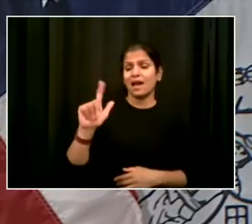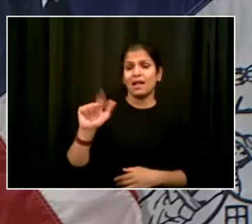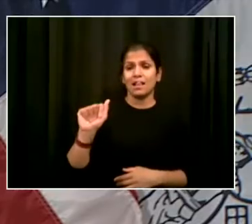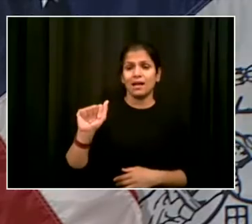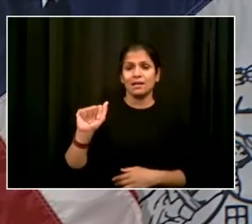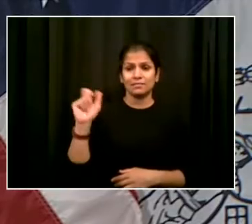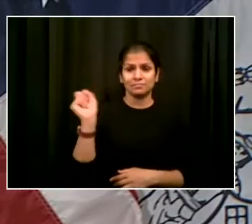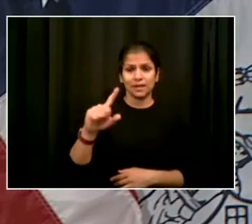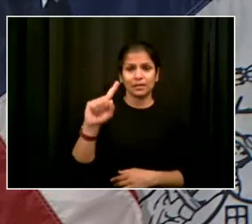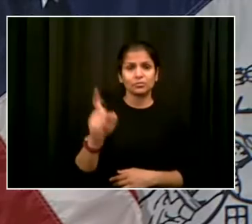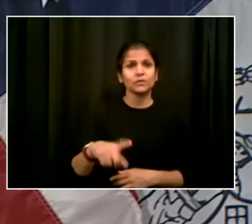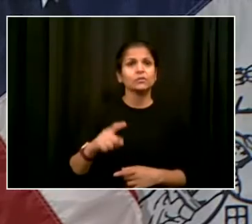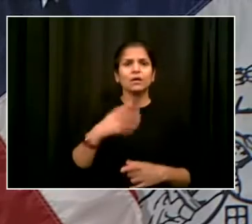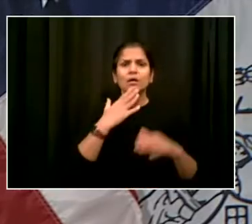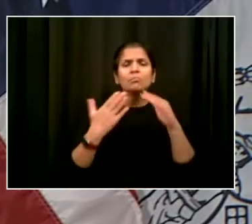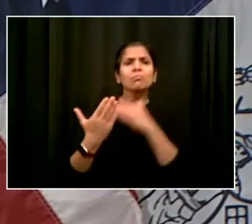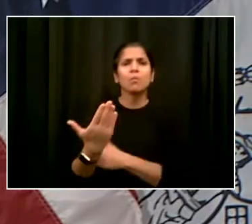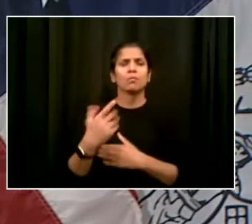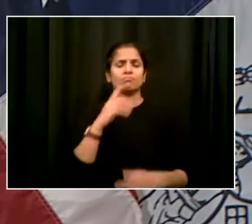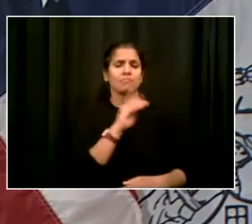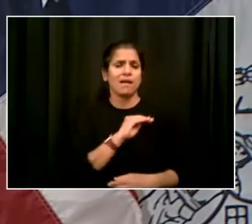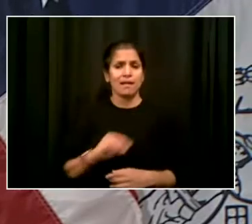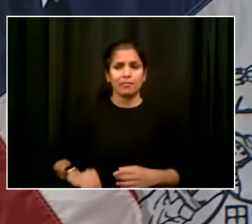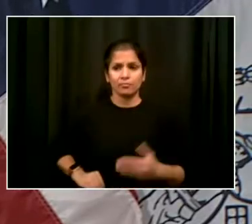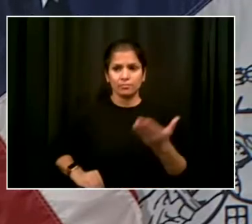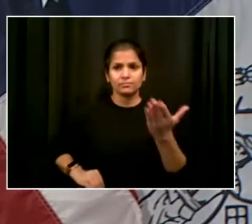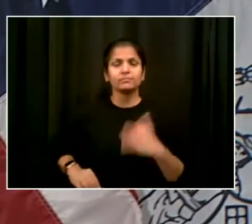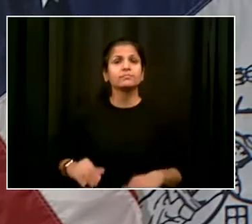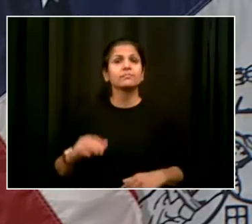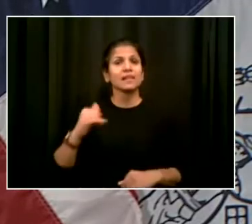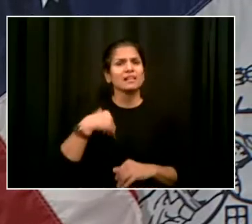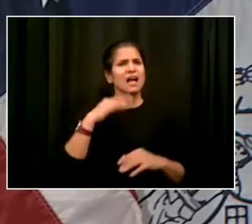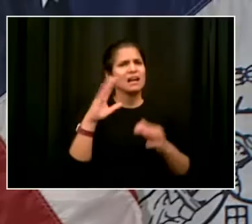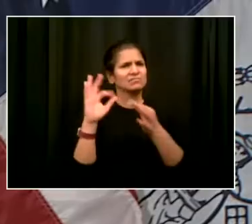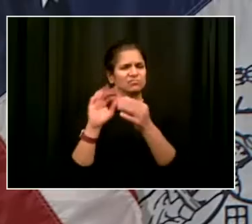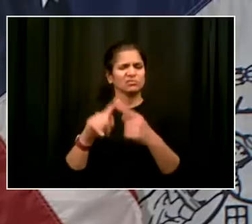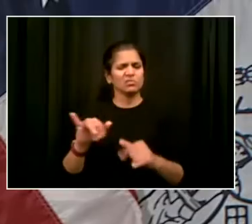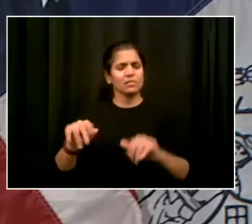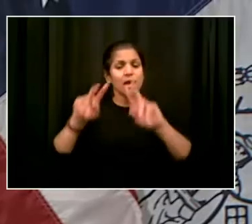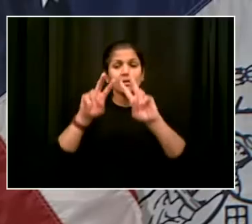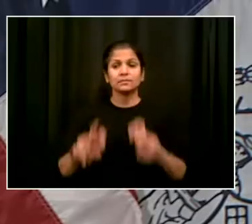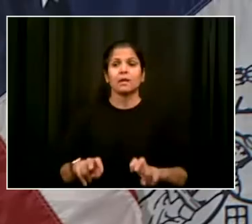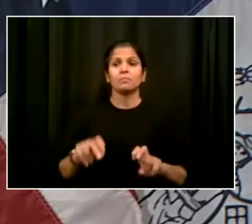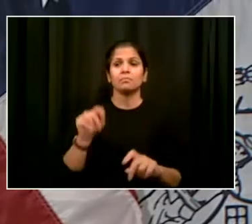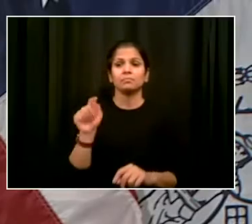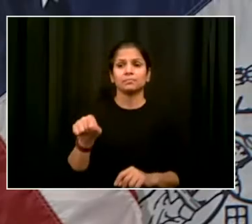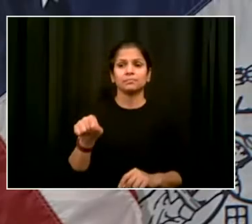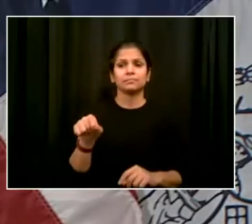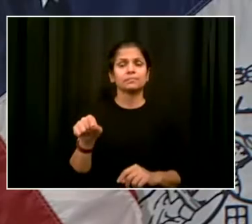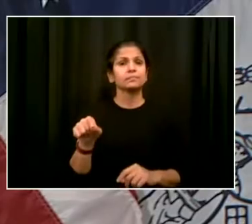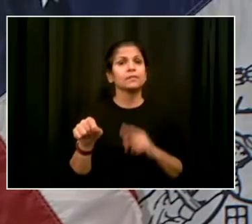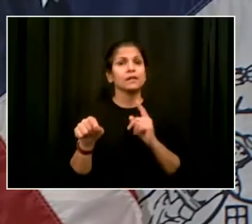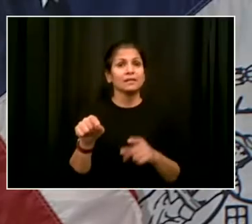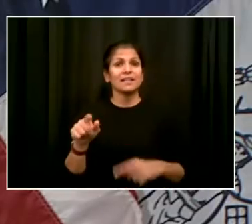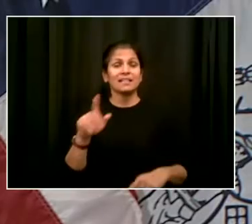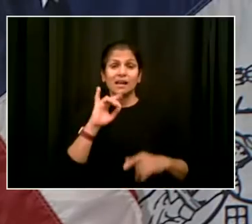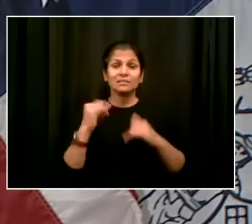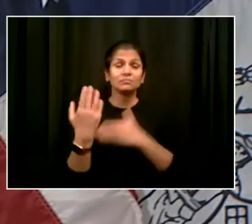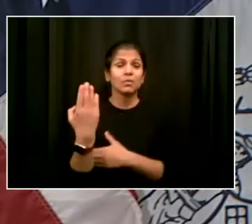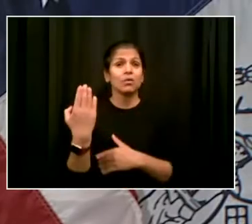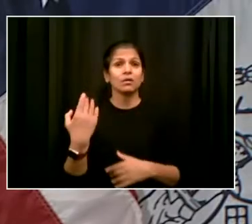THE NEXT IS.